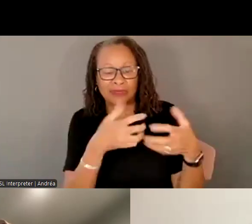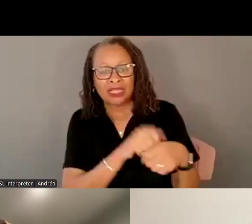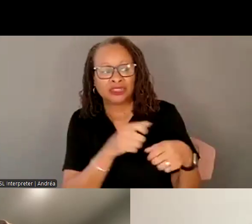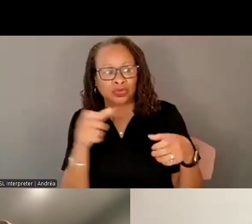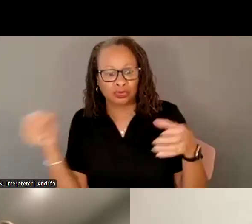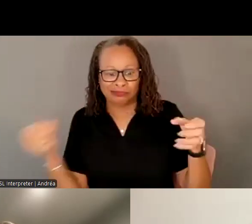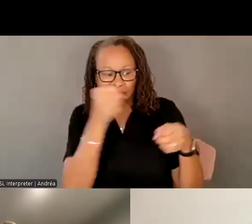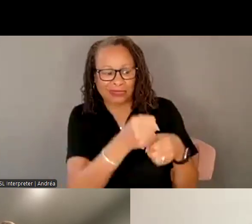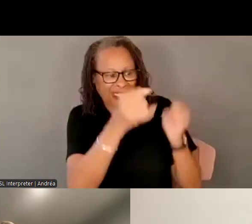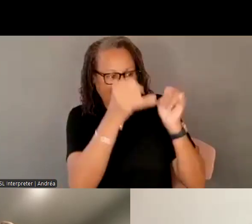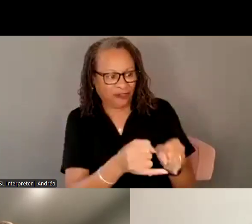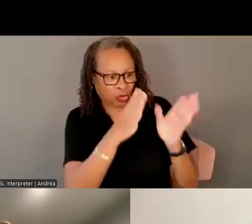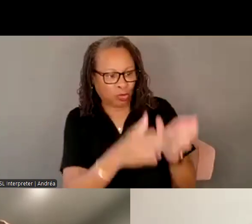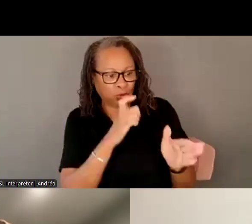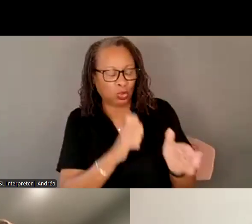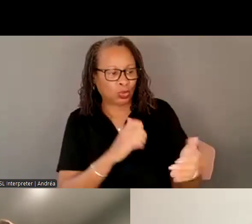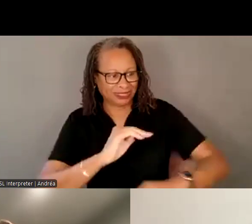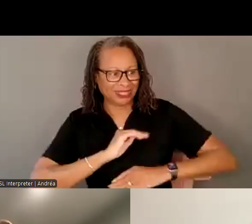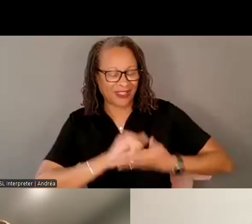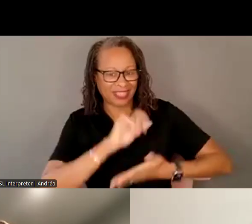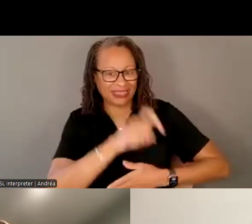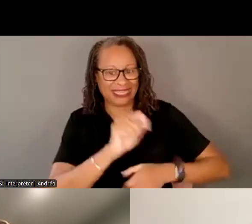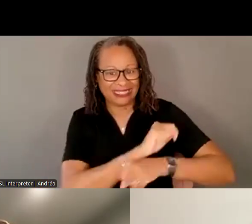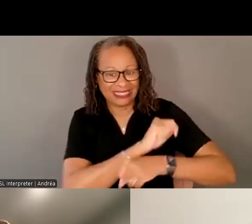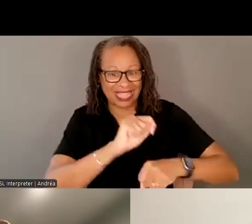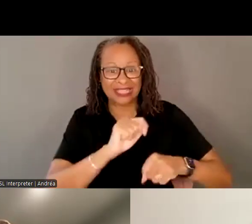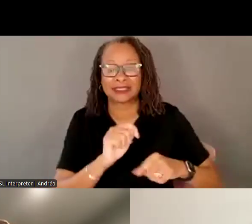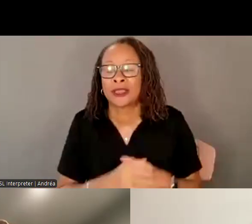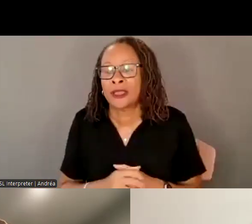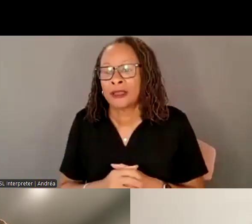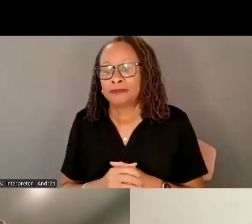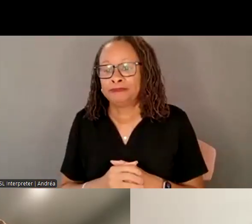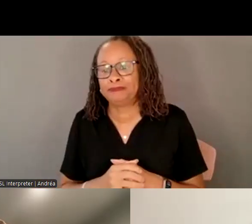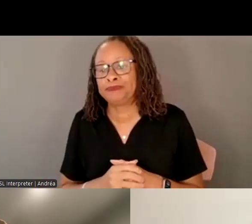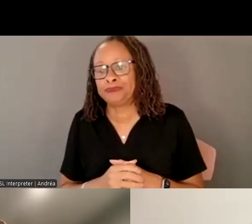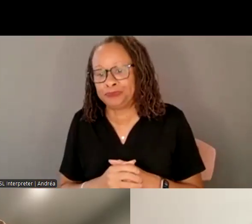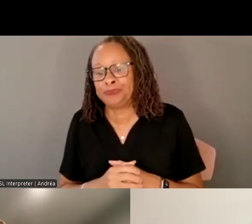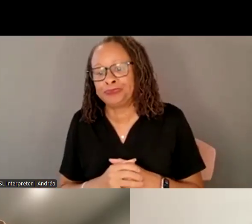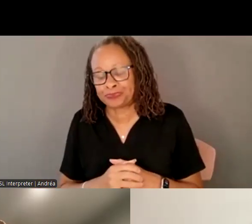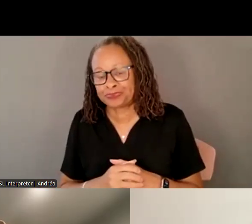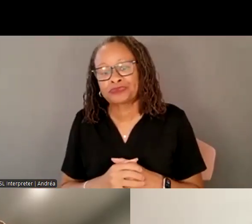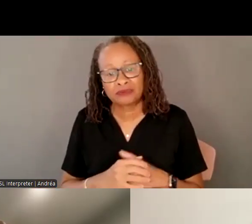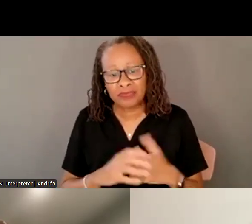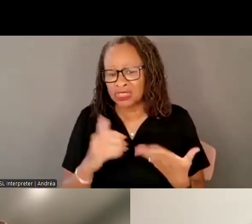To, um, to, um, um help with interviewing process